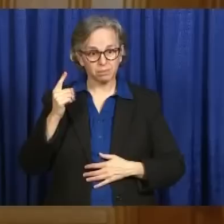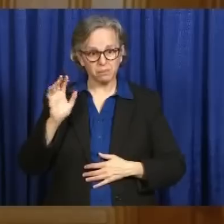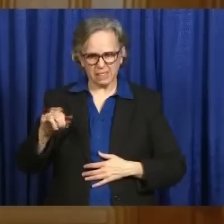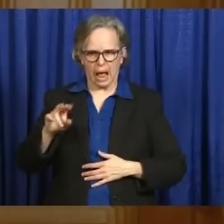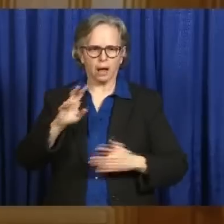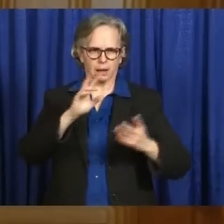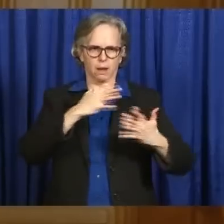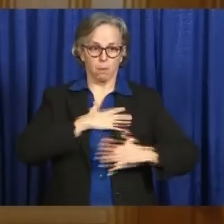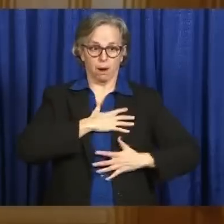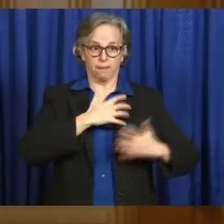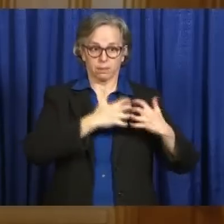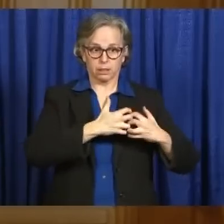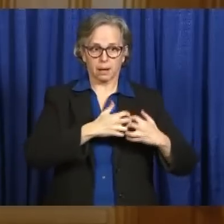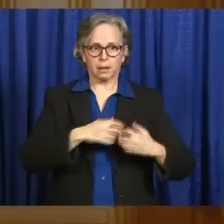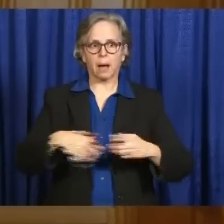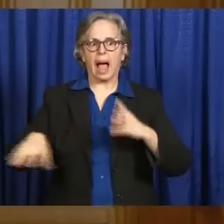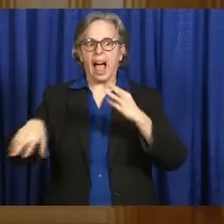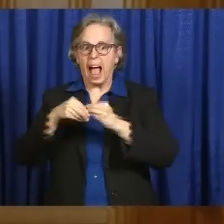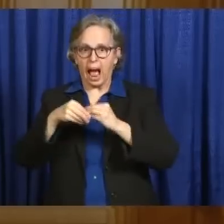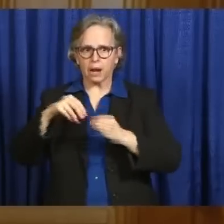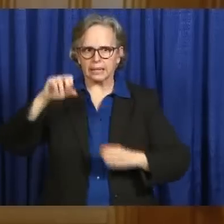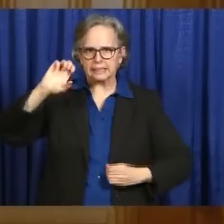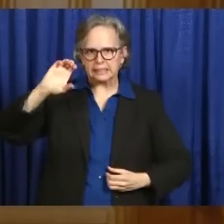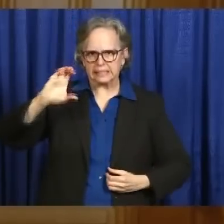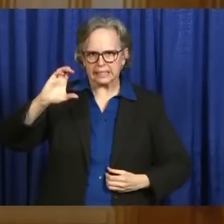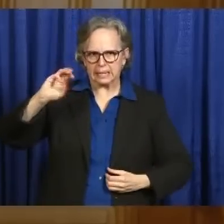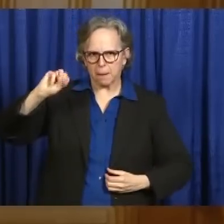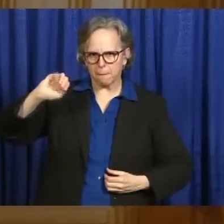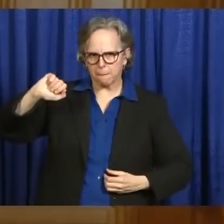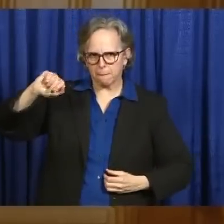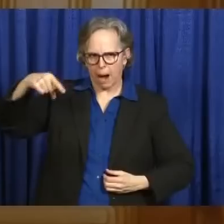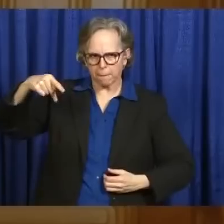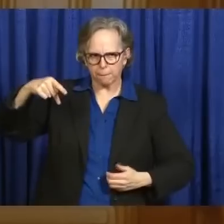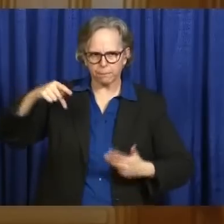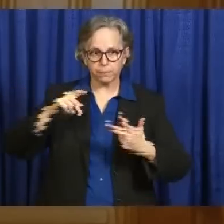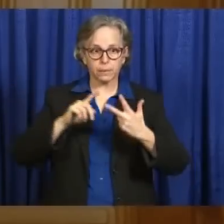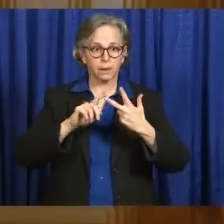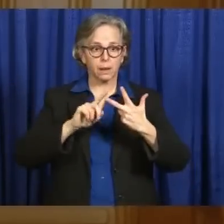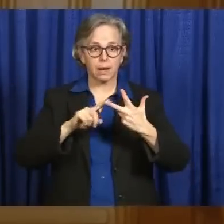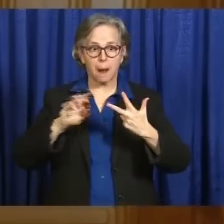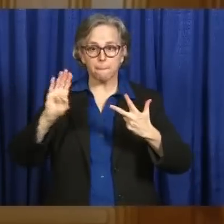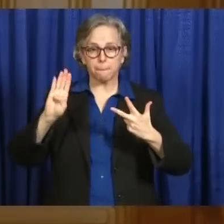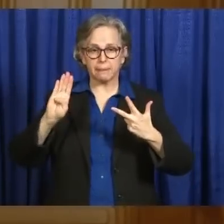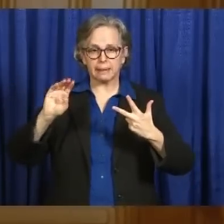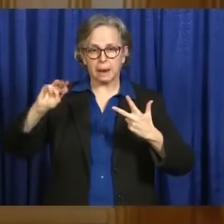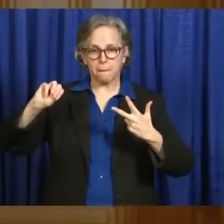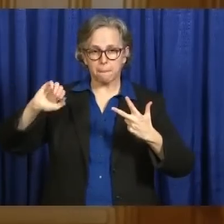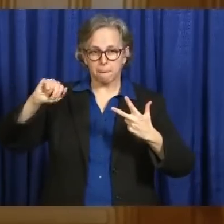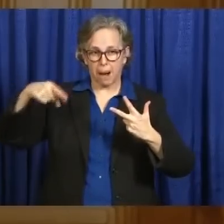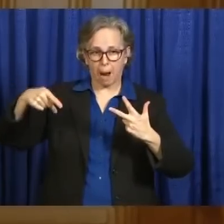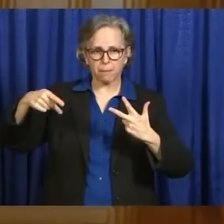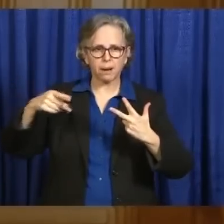OF THESE MACHINES IN THEIR RESPECTIVE REGIONS. A LAWN WITH MECHANICAL VENTILATORS, OTHER